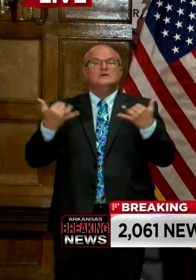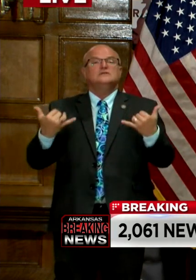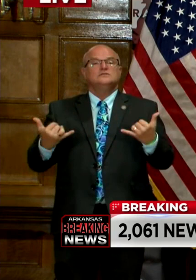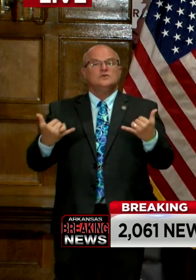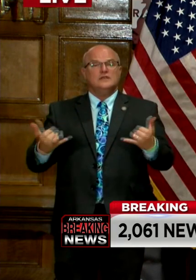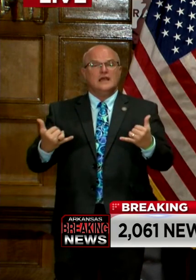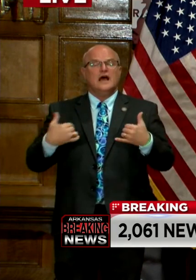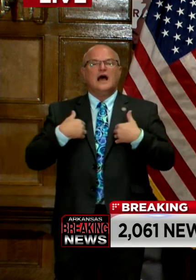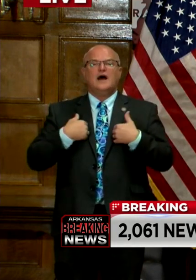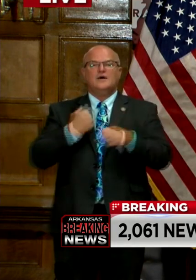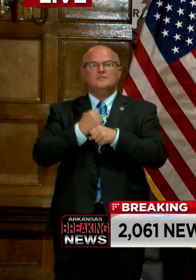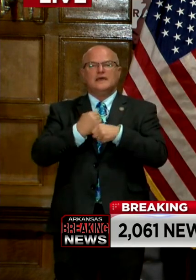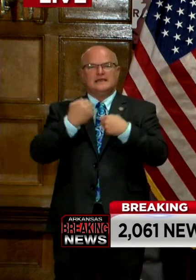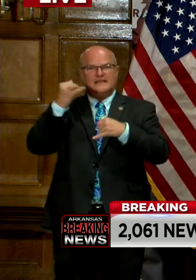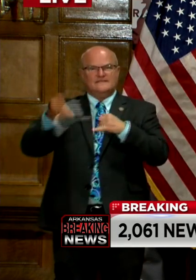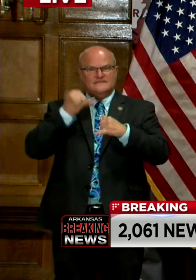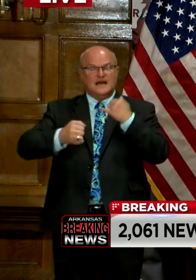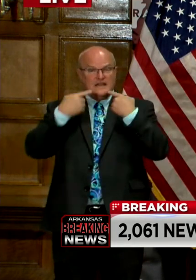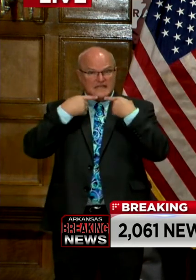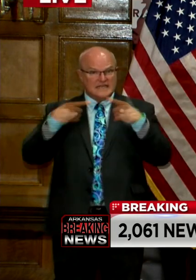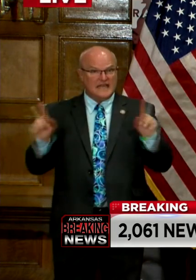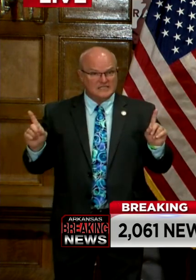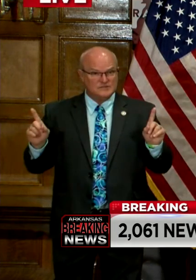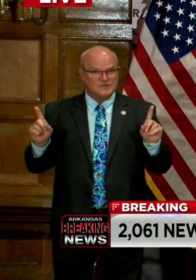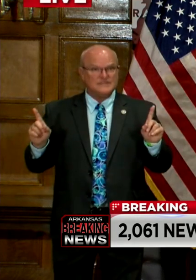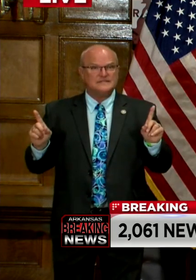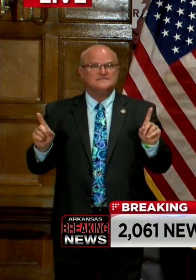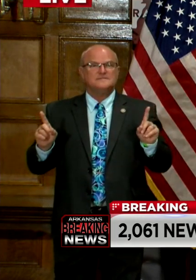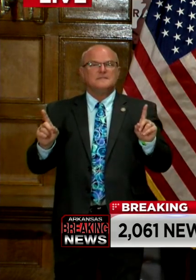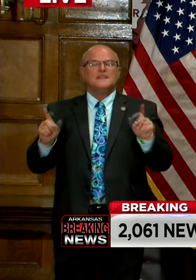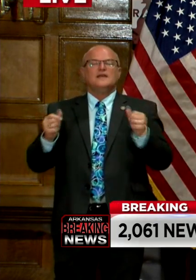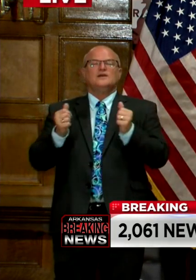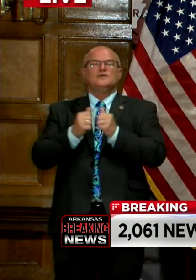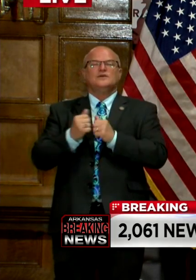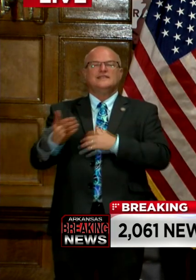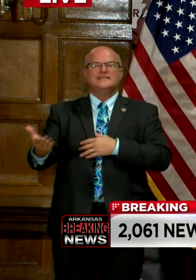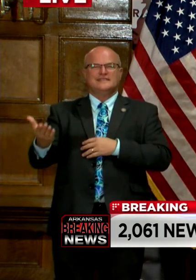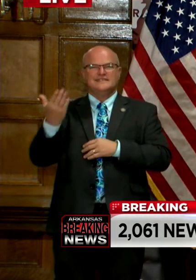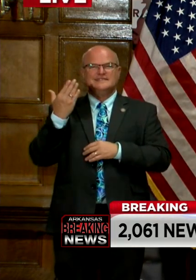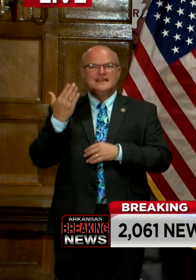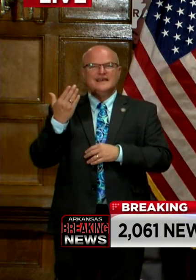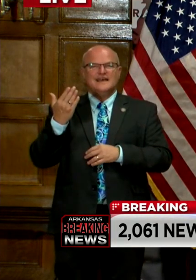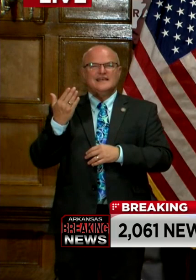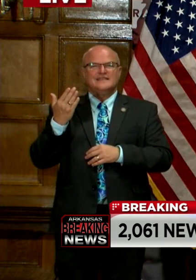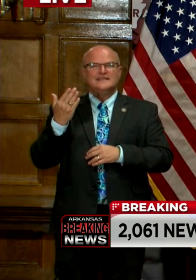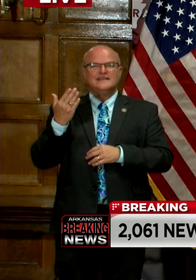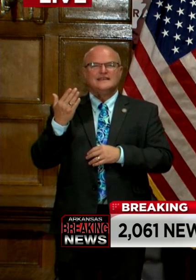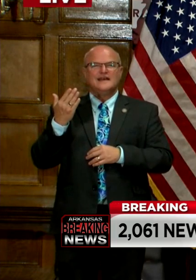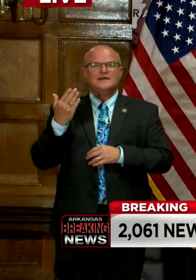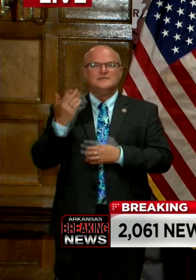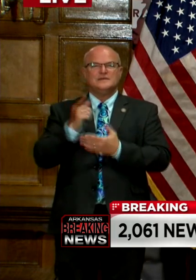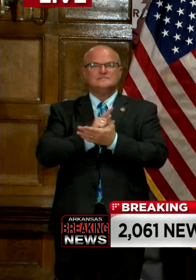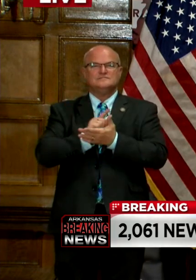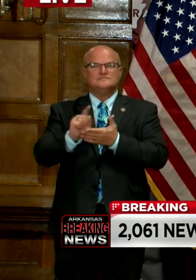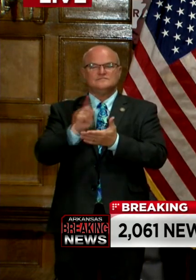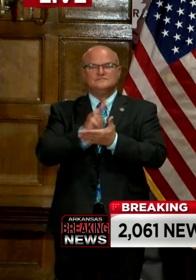LIMITATION FOR RESTAURANTS AND BARS TO EASE THAT BURDEN AS WELL WELL.